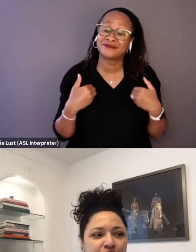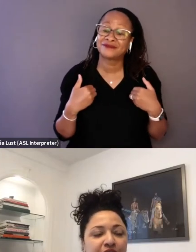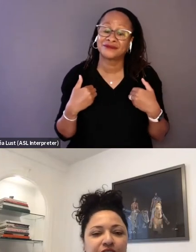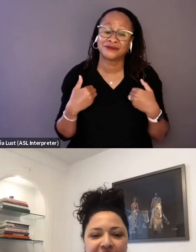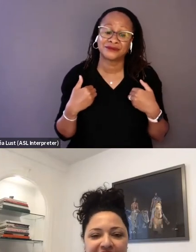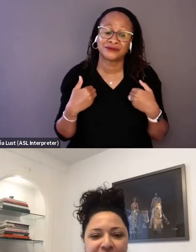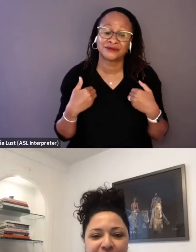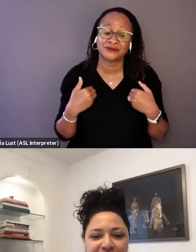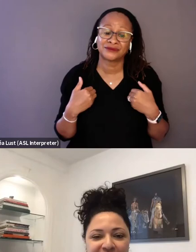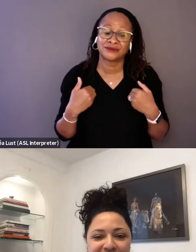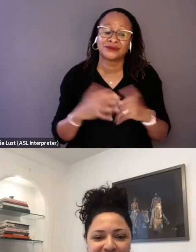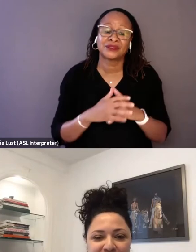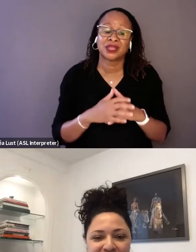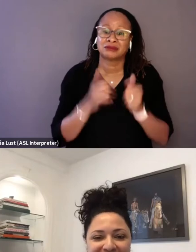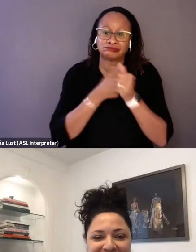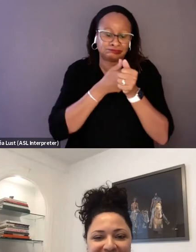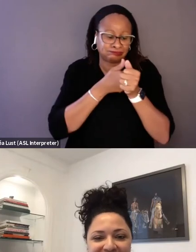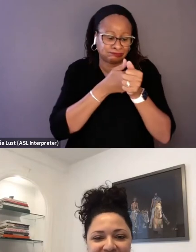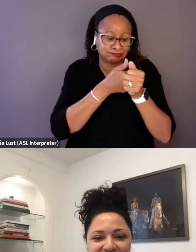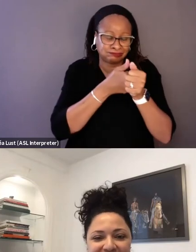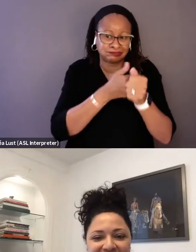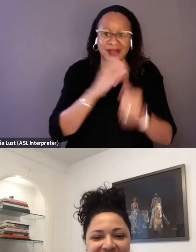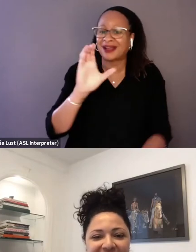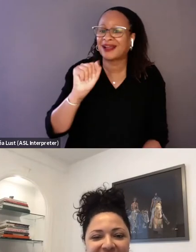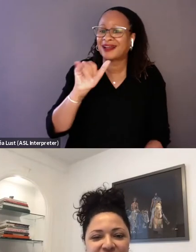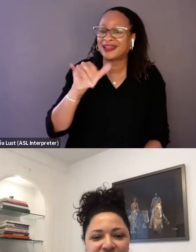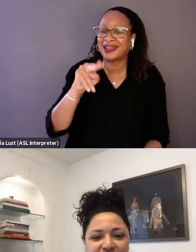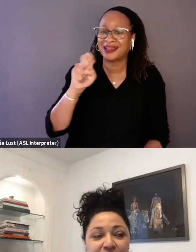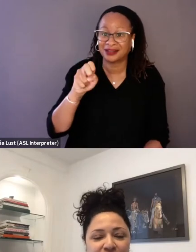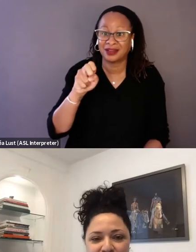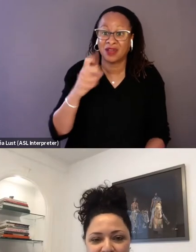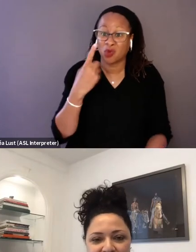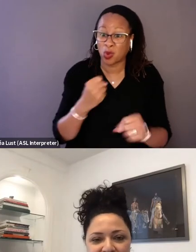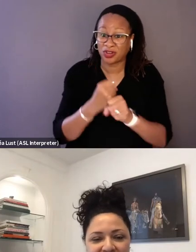trailed Cayenne for a year, leading up to that, essentially and to know her story